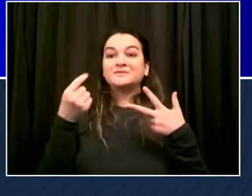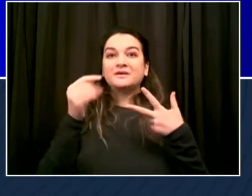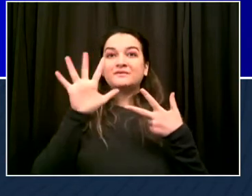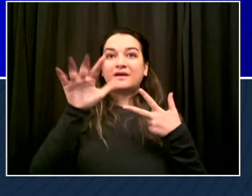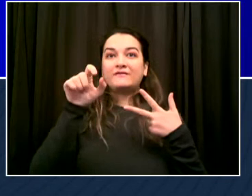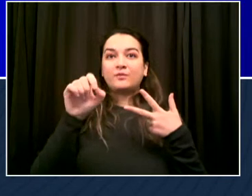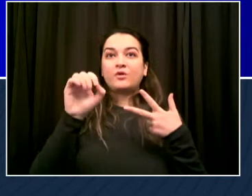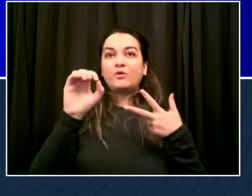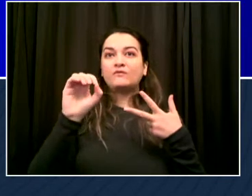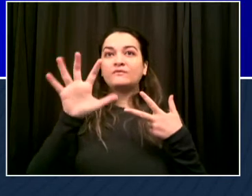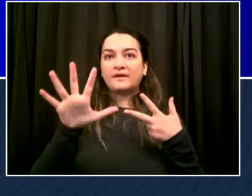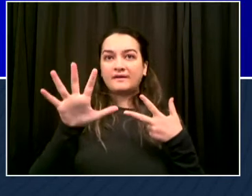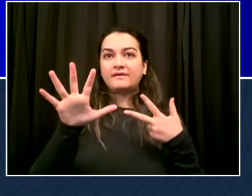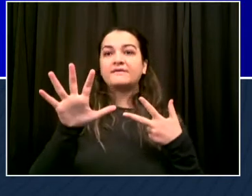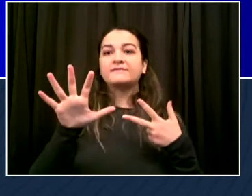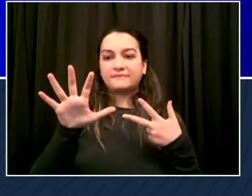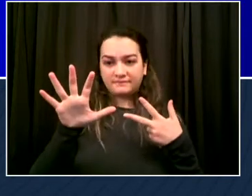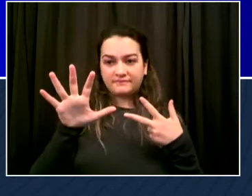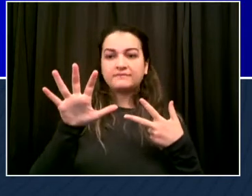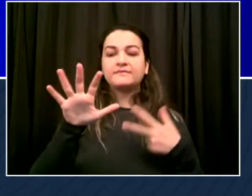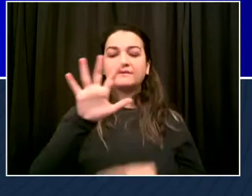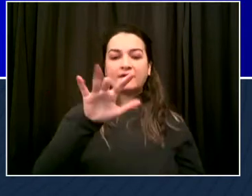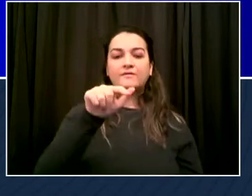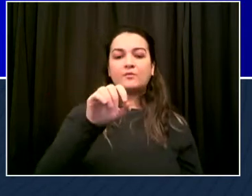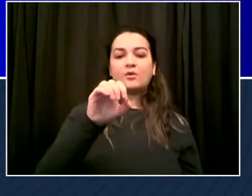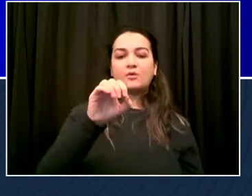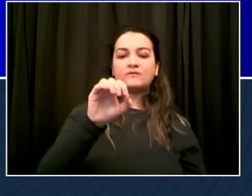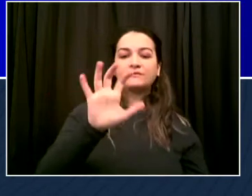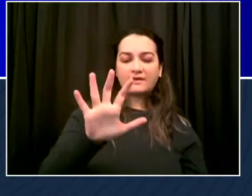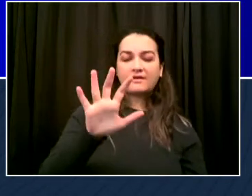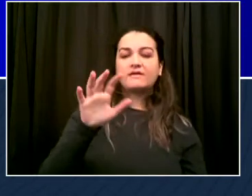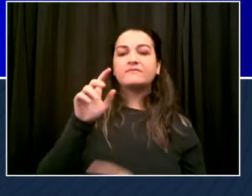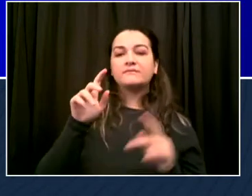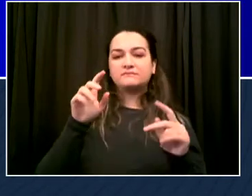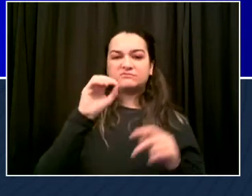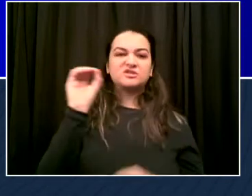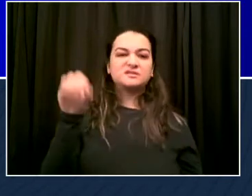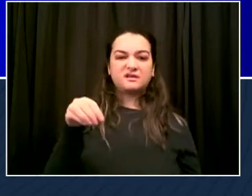RATE CONTINUES TO GROW DESPITE